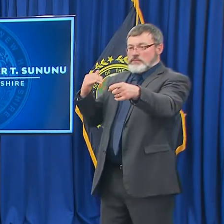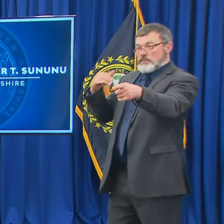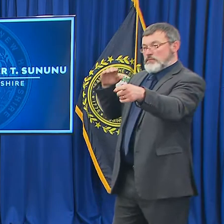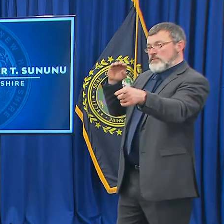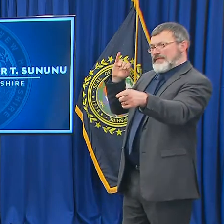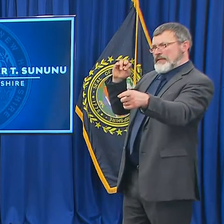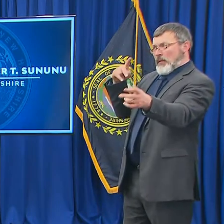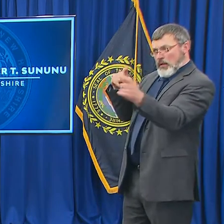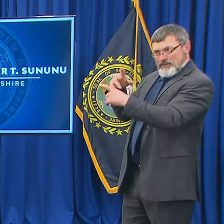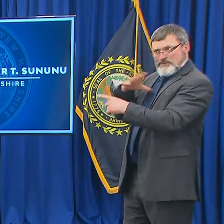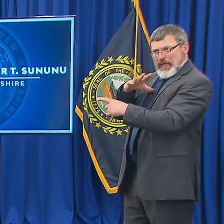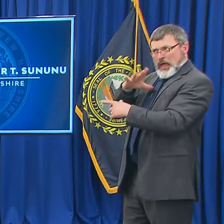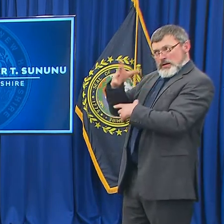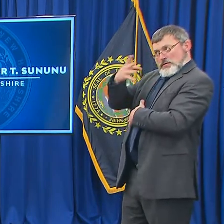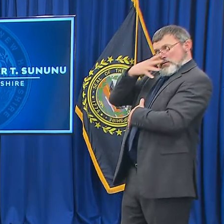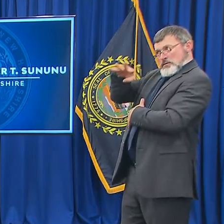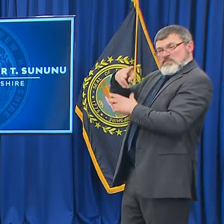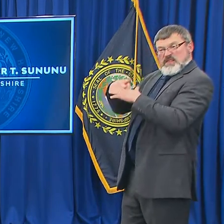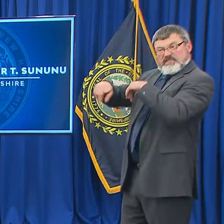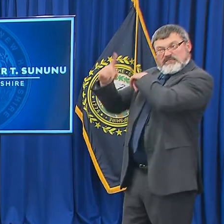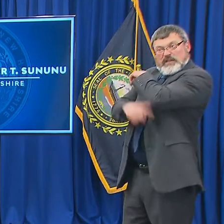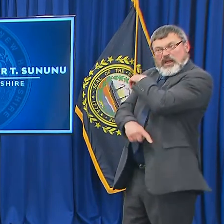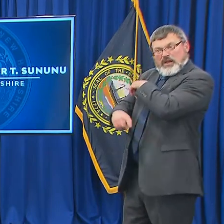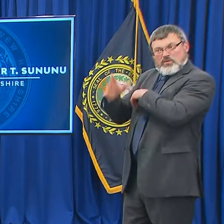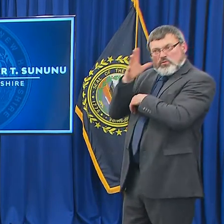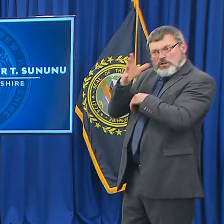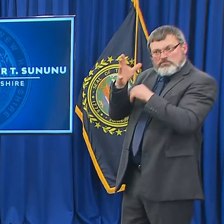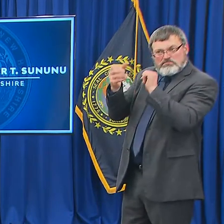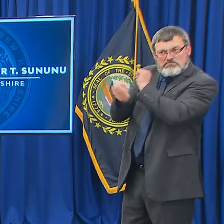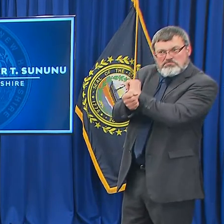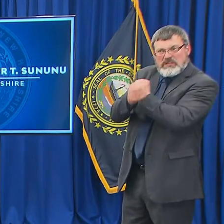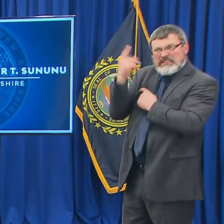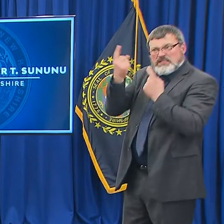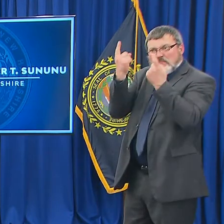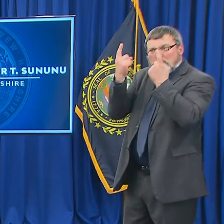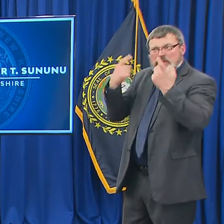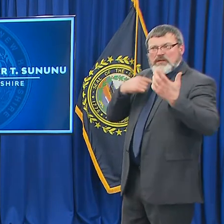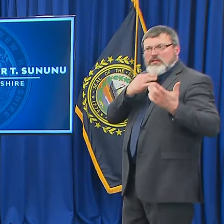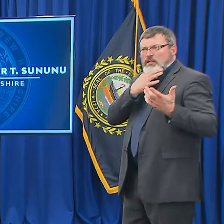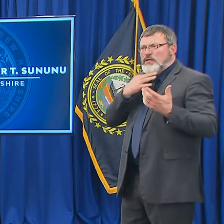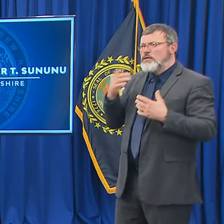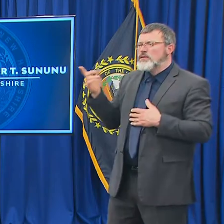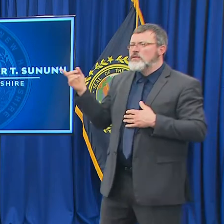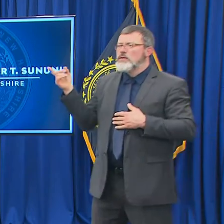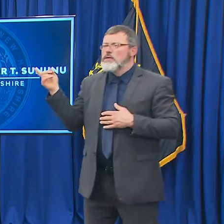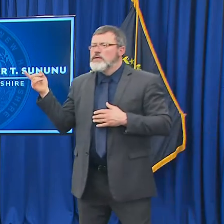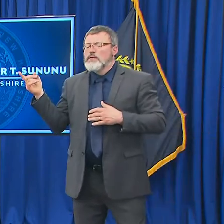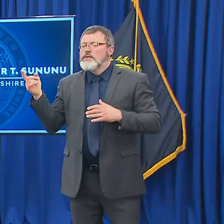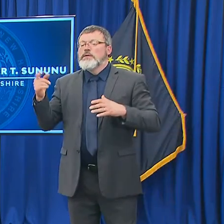that they do every day. I think what we're really looking for this mass mandate when you talk about a statewide. You know we've always you you know